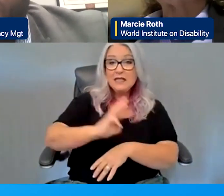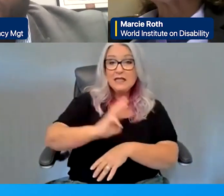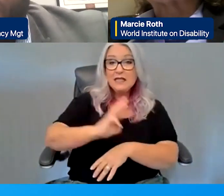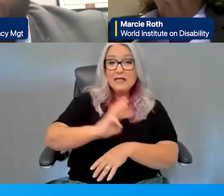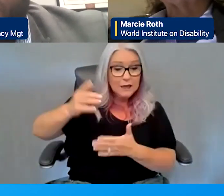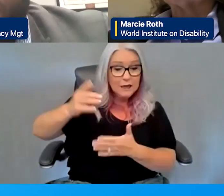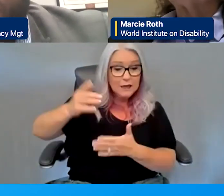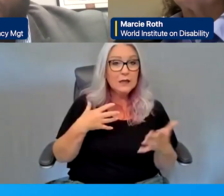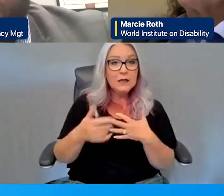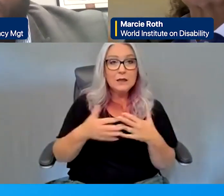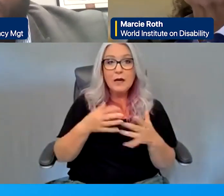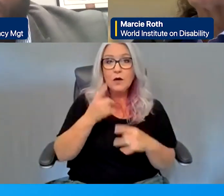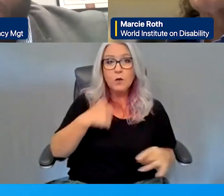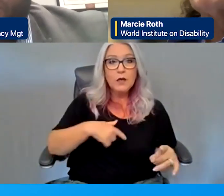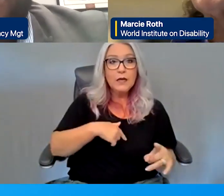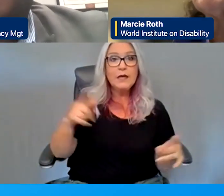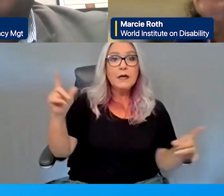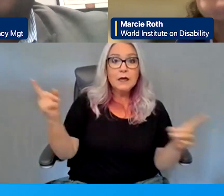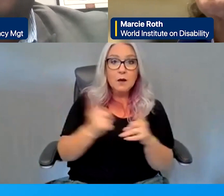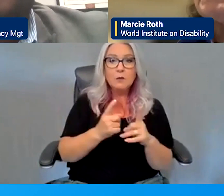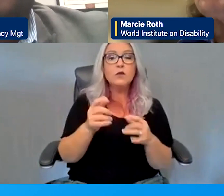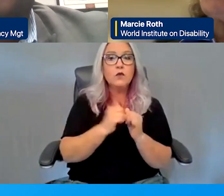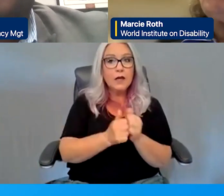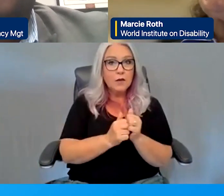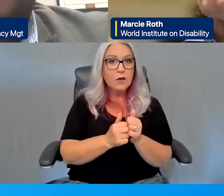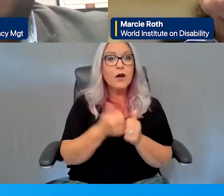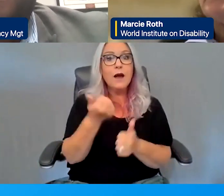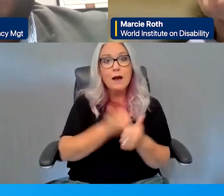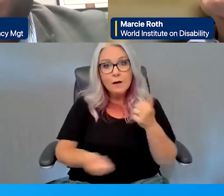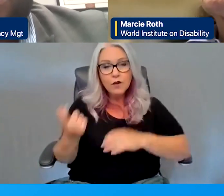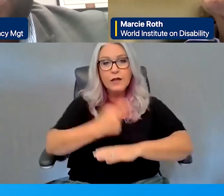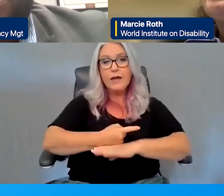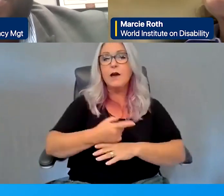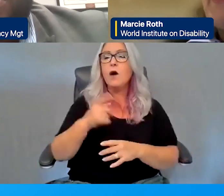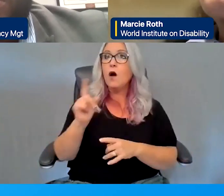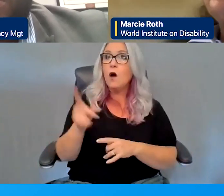there is somebody from American Red Cross at the table almost every day.